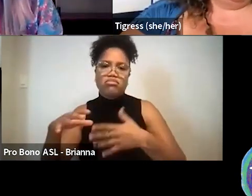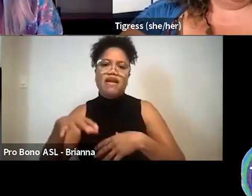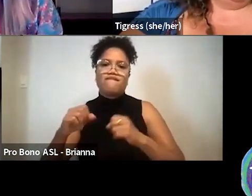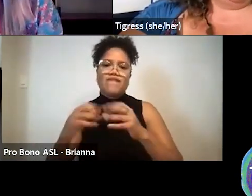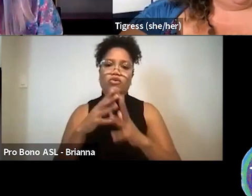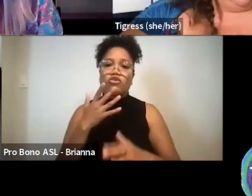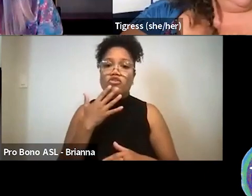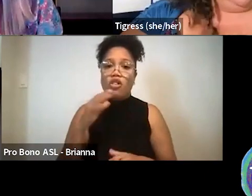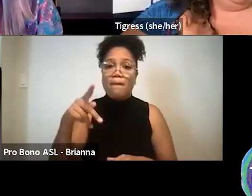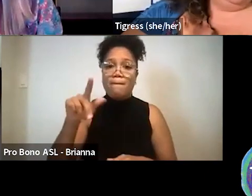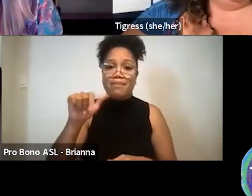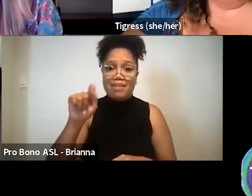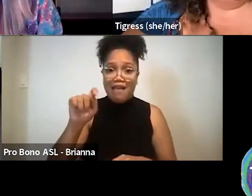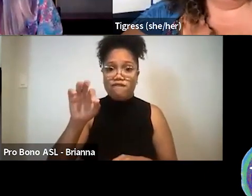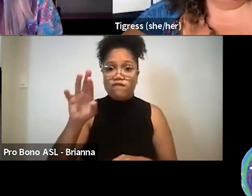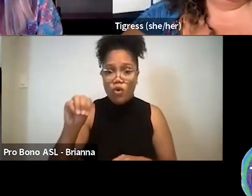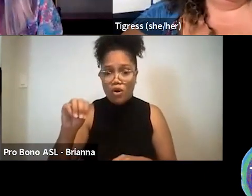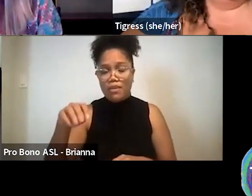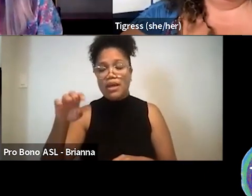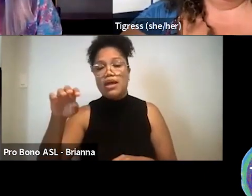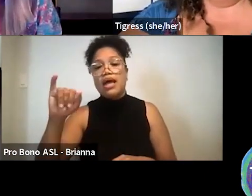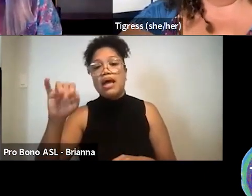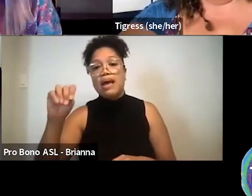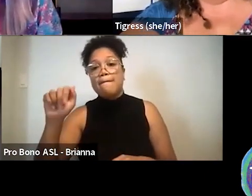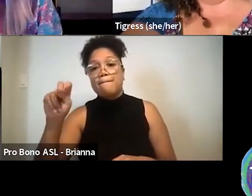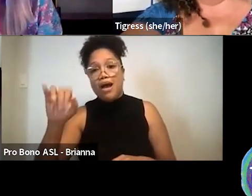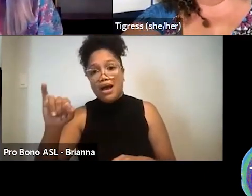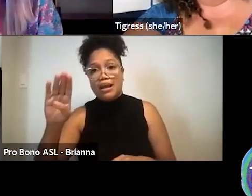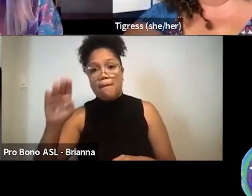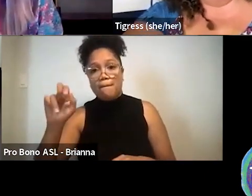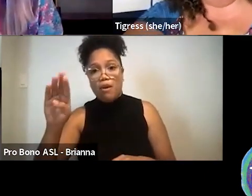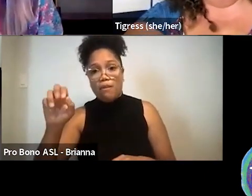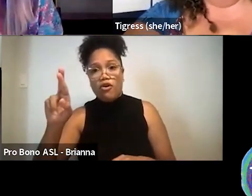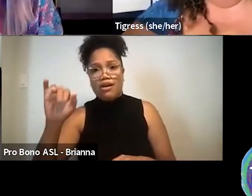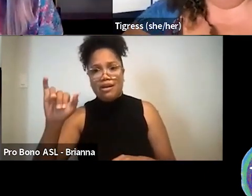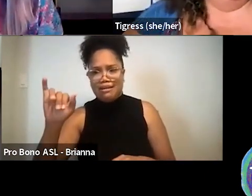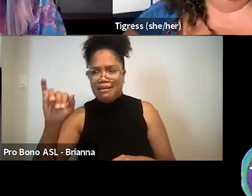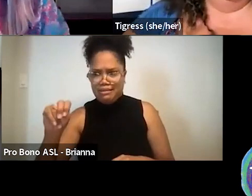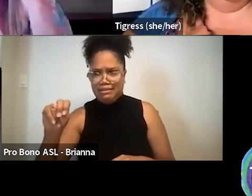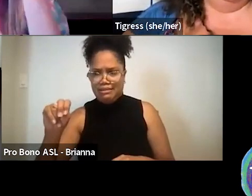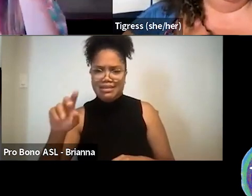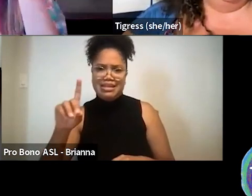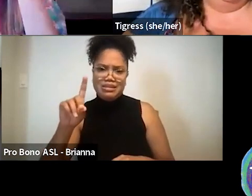Imani Barbarin, a disability rights advocate. And this is really just part of our overall focus